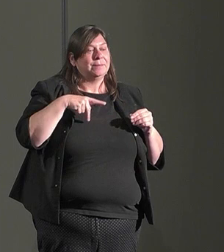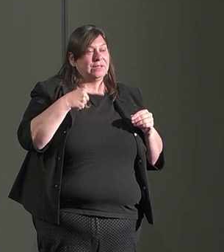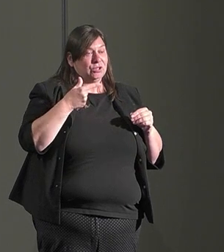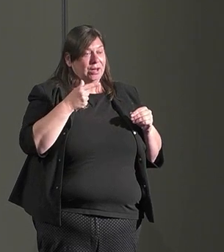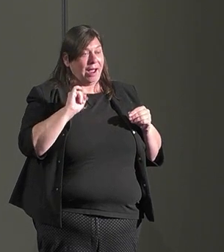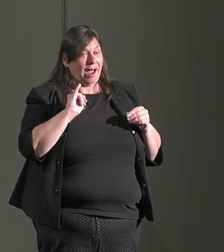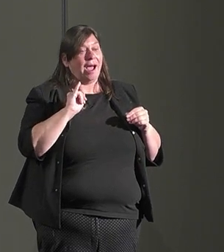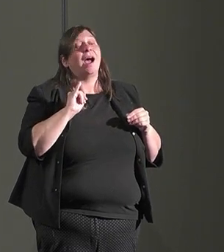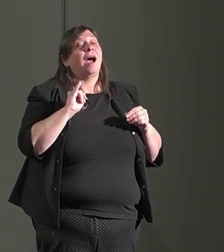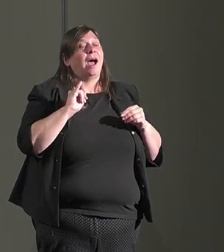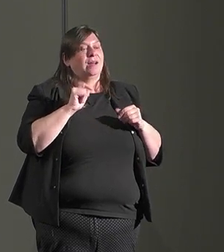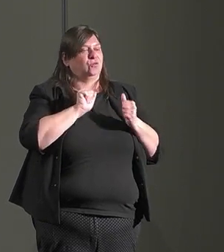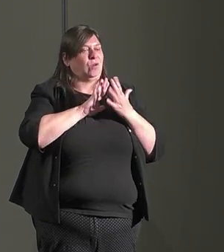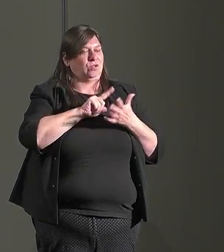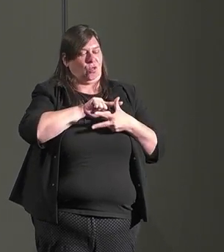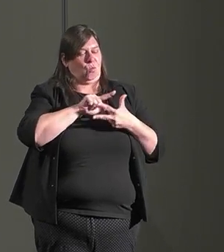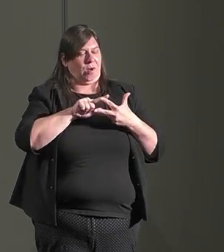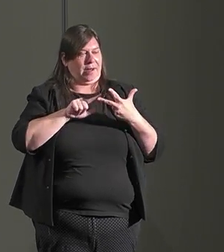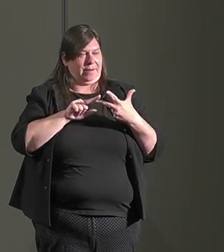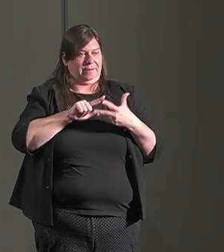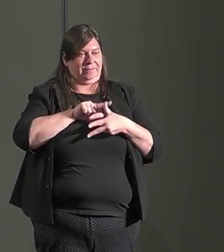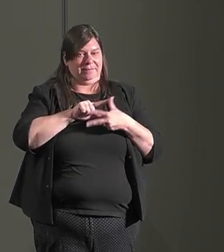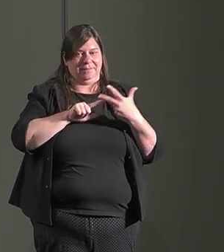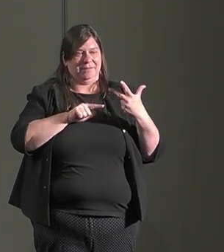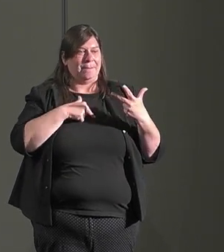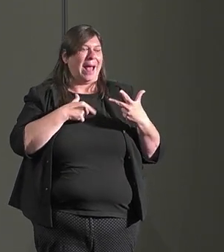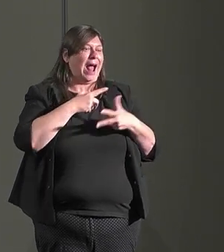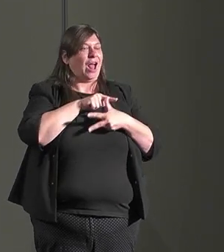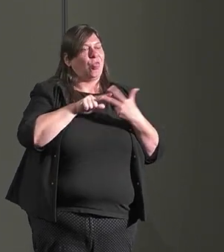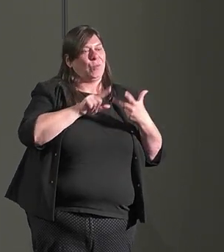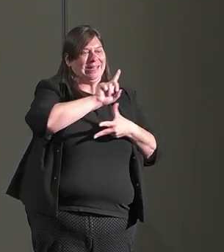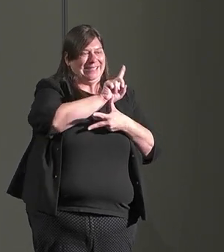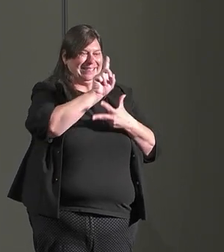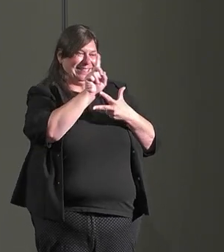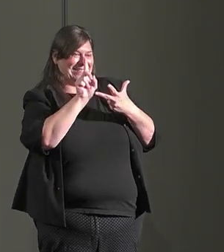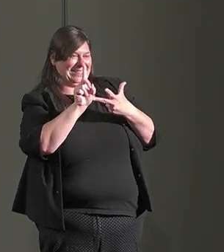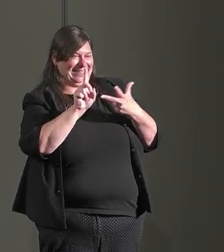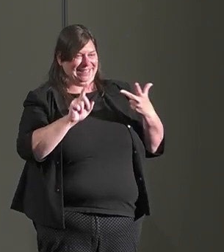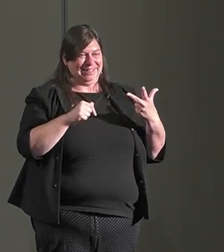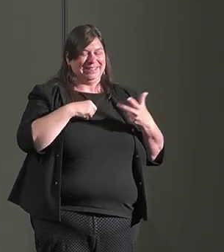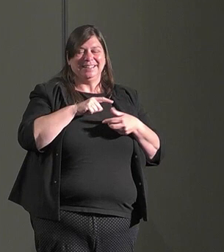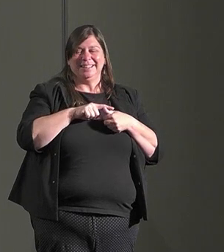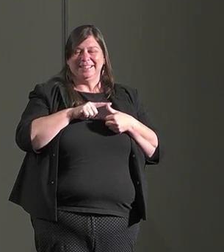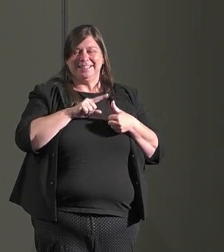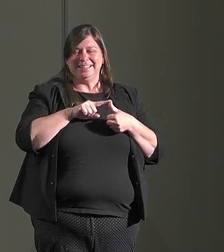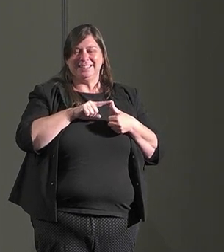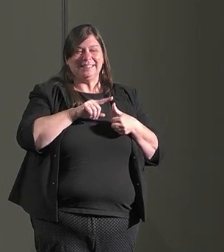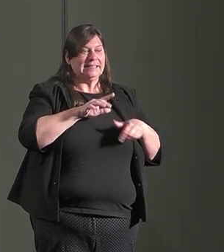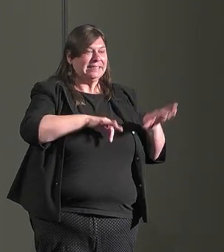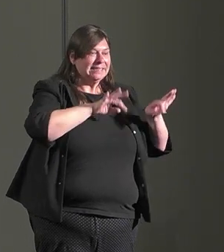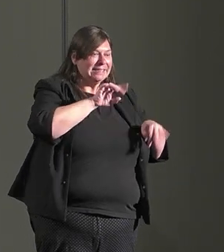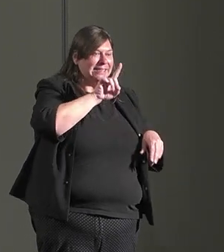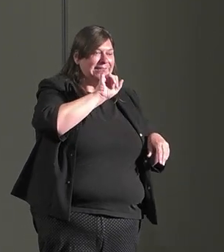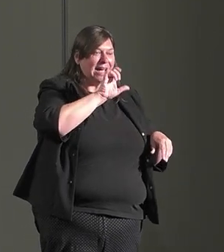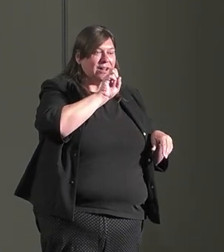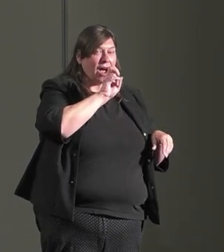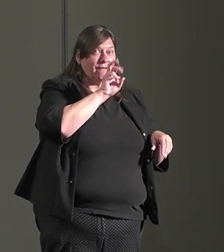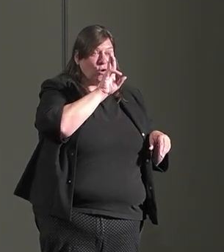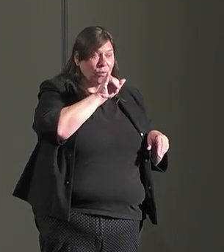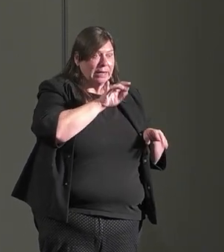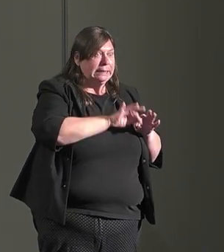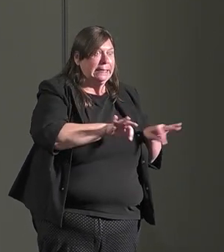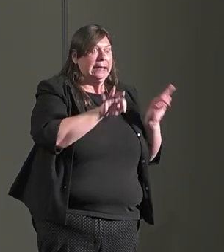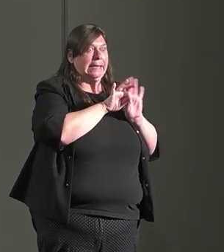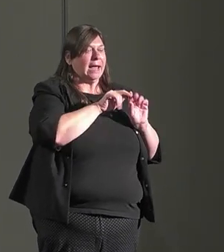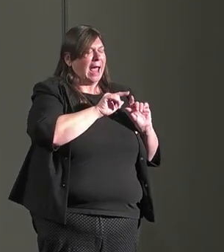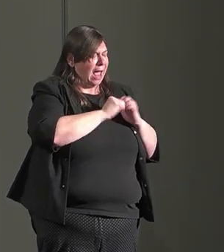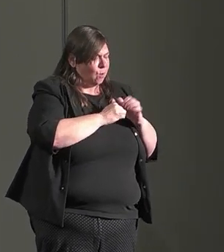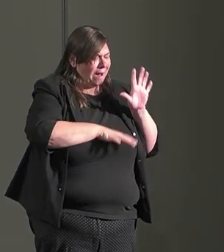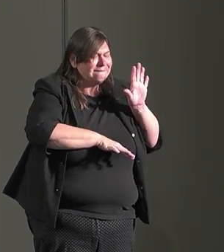it in three areas. I talk about this the 3-D's on the screener is discovery. How I find what is out